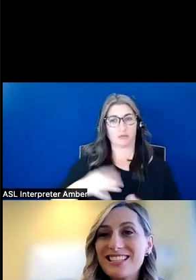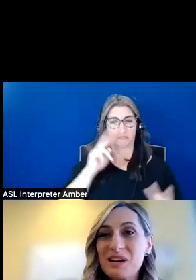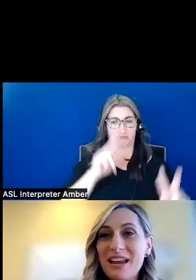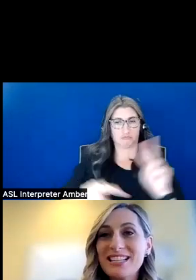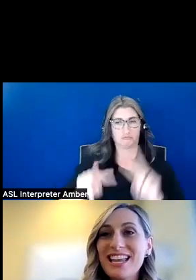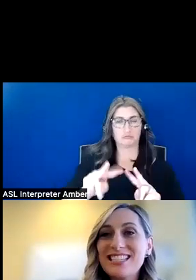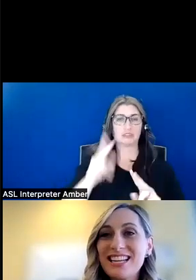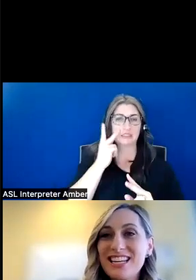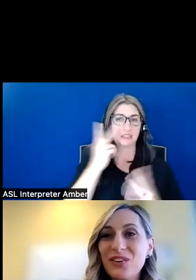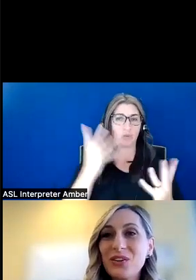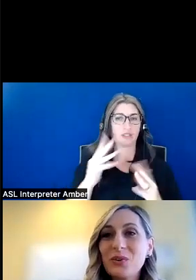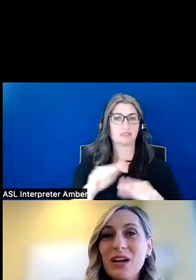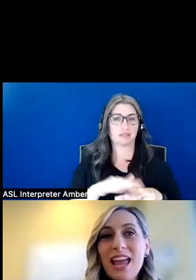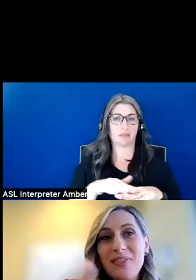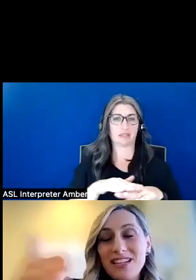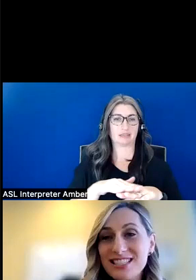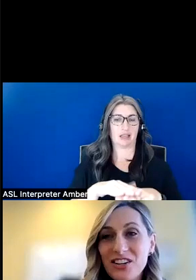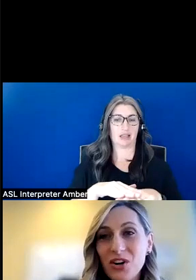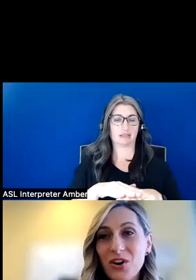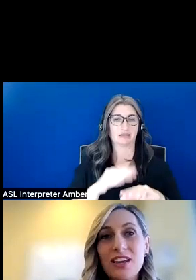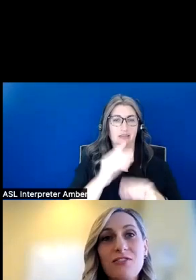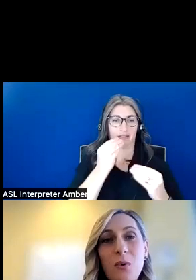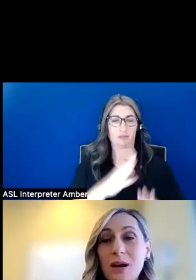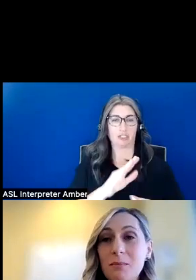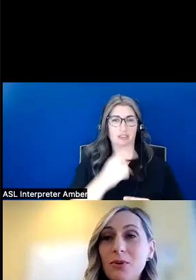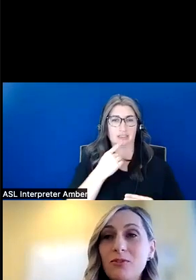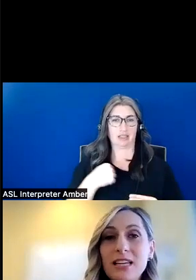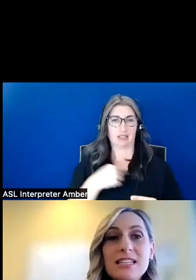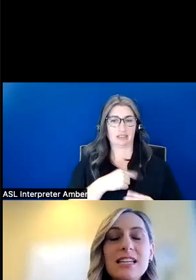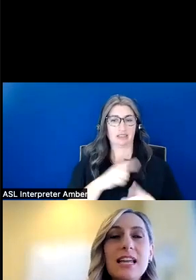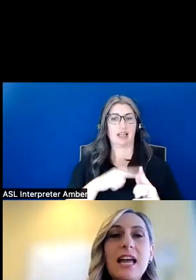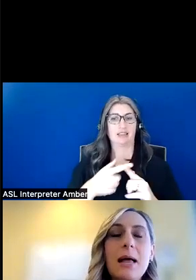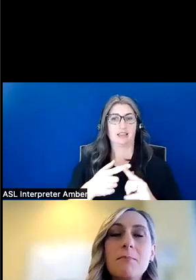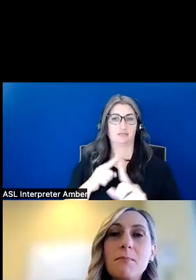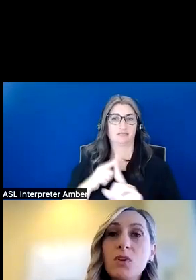existing baseline data tell you, and then set a target for improvement.